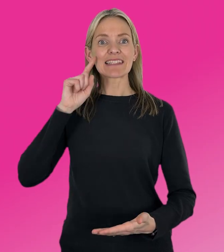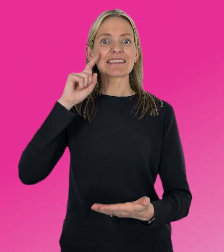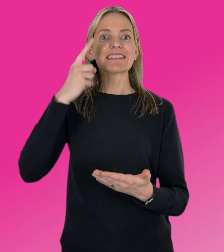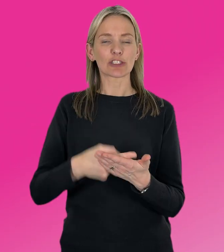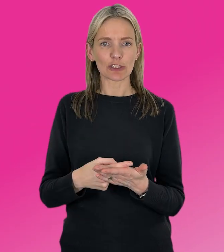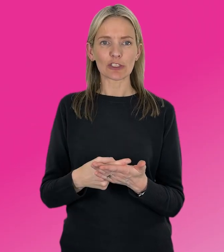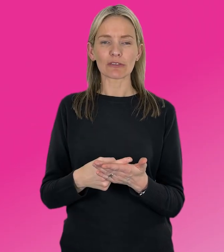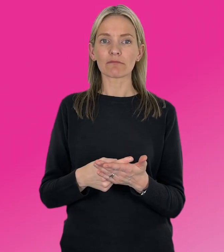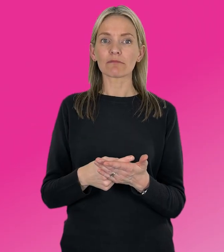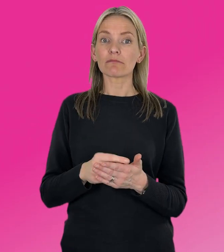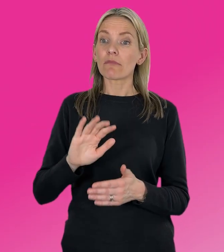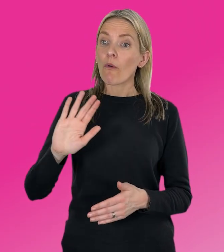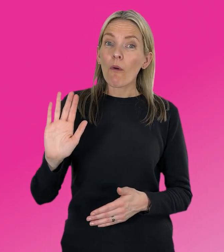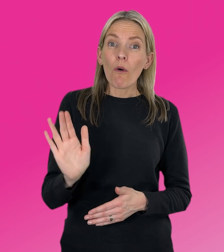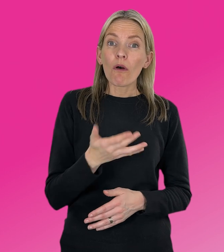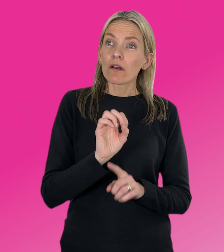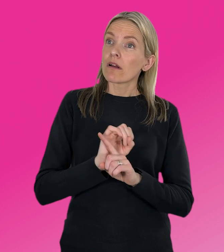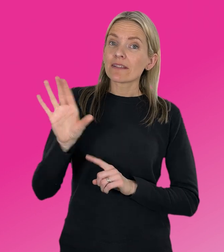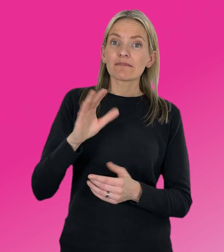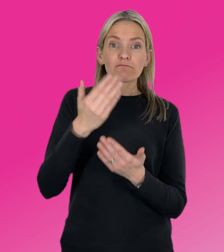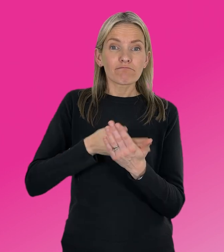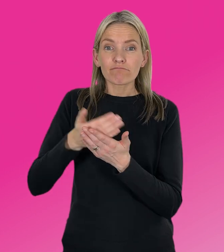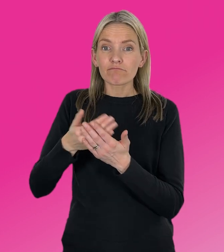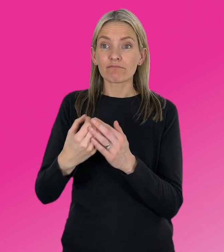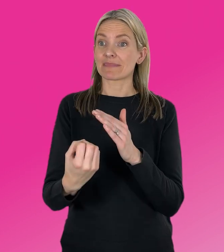Decision Once you send all your documents,